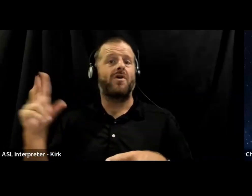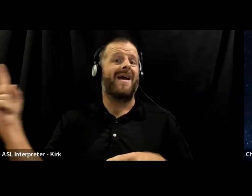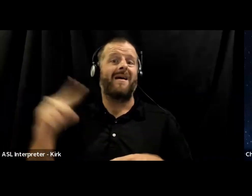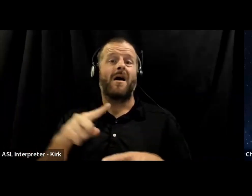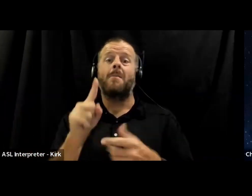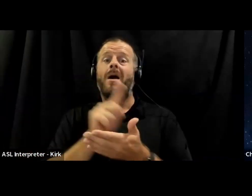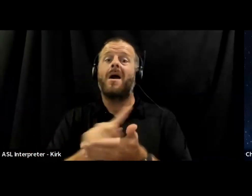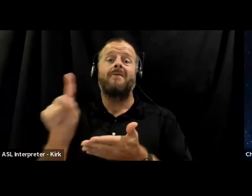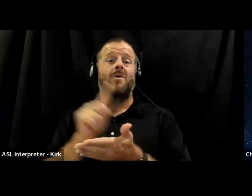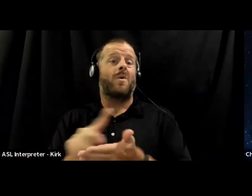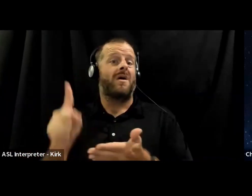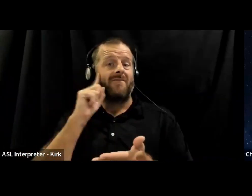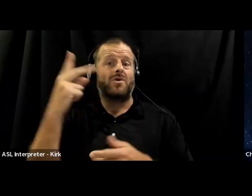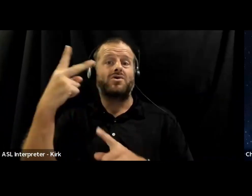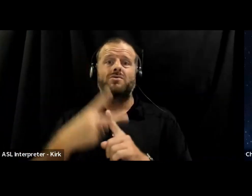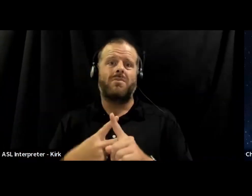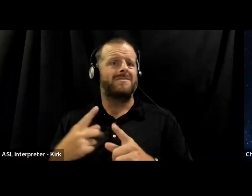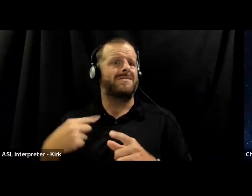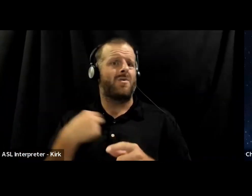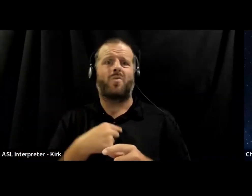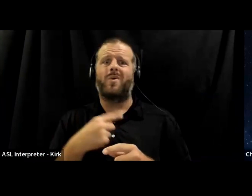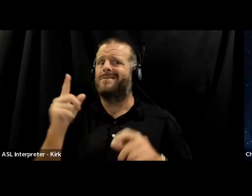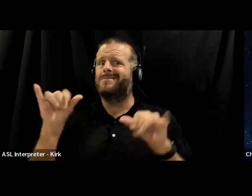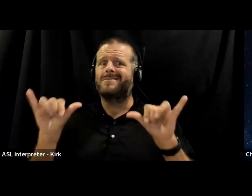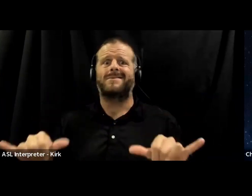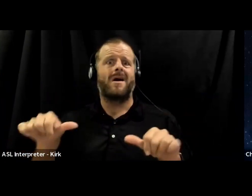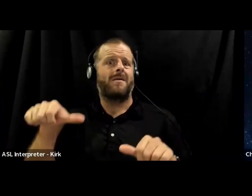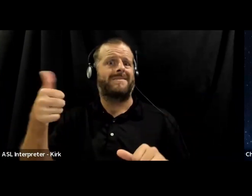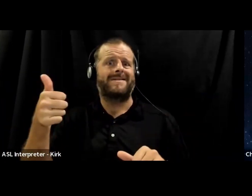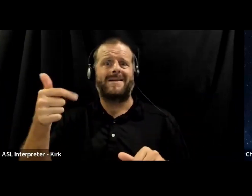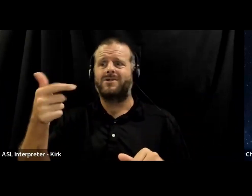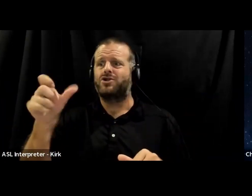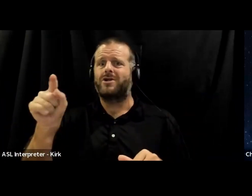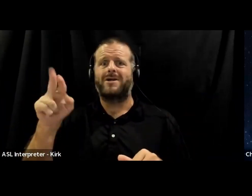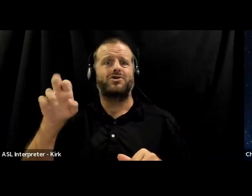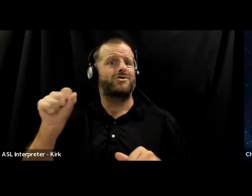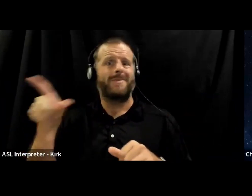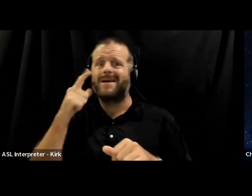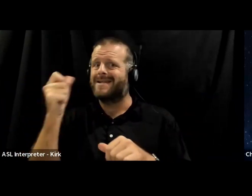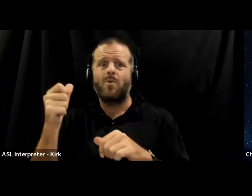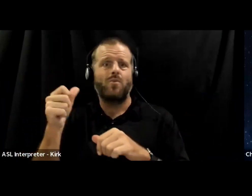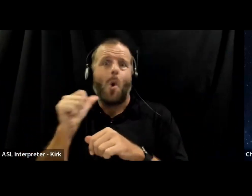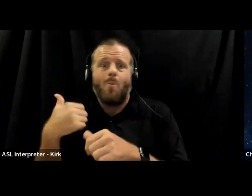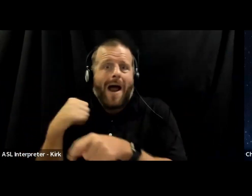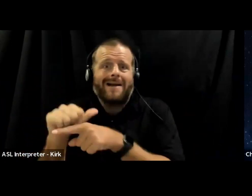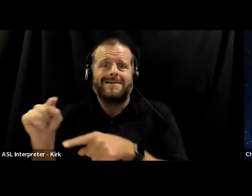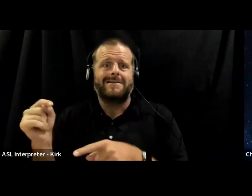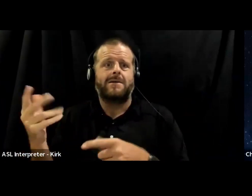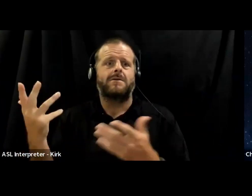and we're going to go over the same 10 gestures because they're, they will not practice voiceover. Again, nobody wakes up in the morning